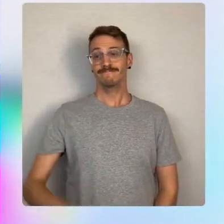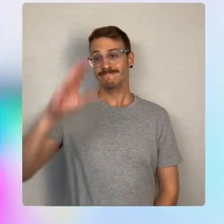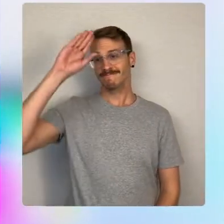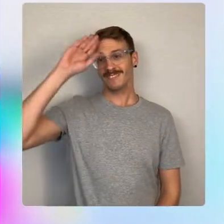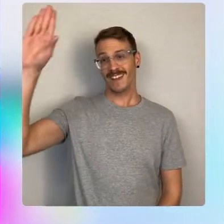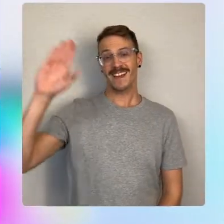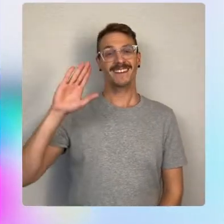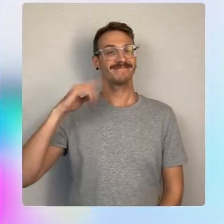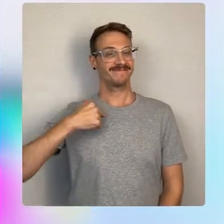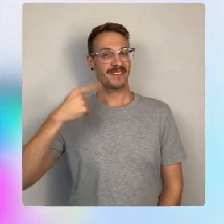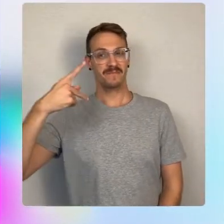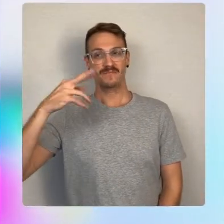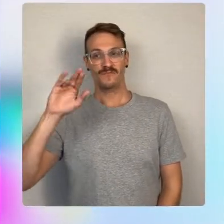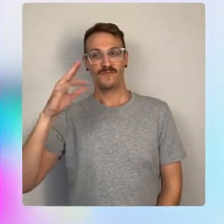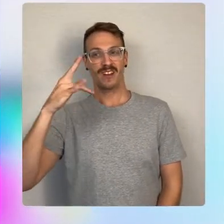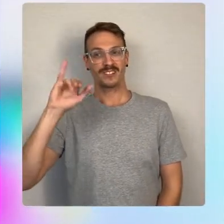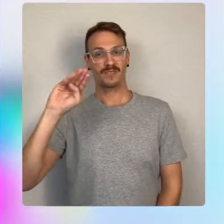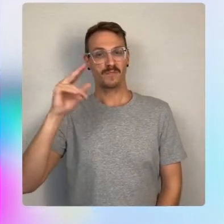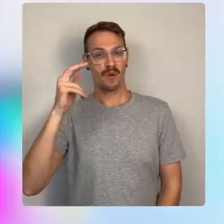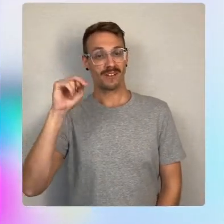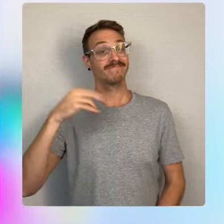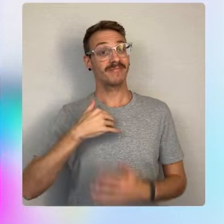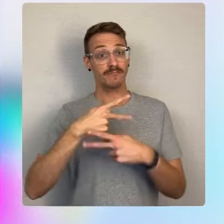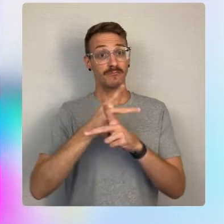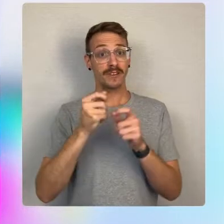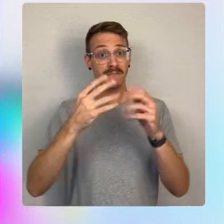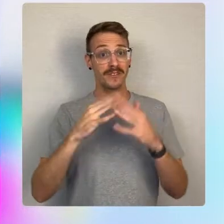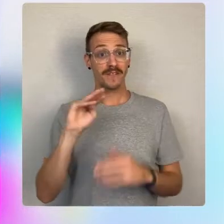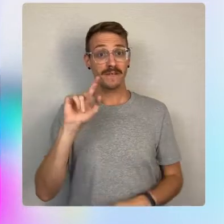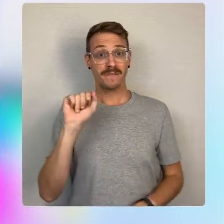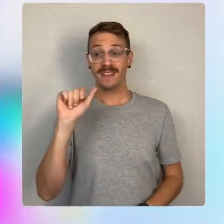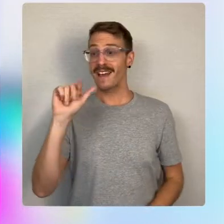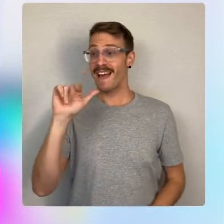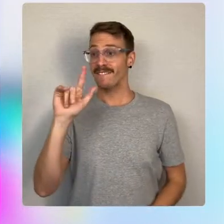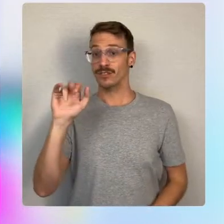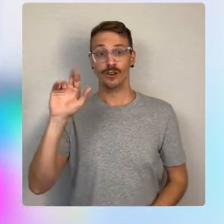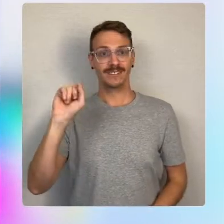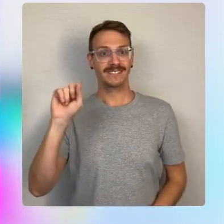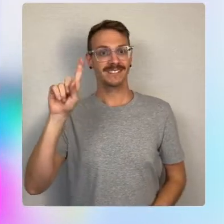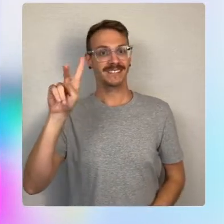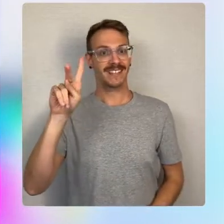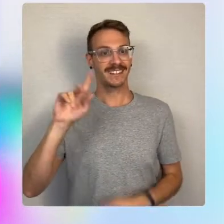Hi, I'm Prachy Mohan, and I'm a Product Manager on the Meta Avatars SDK team.